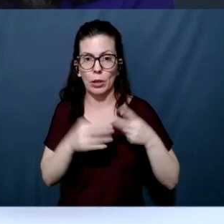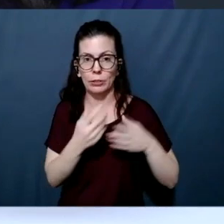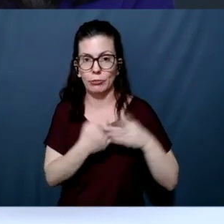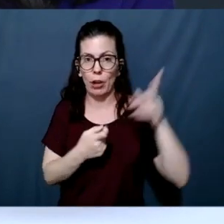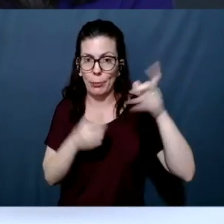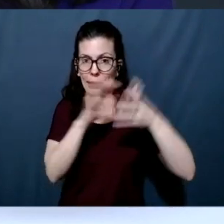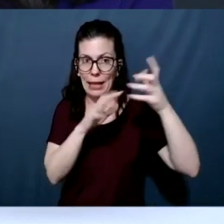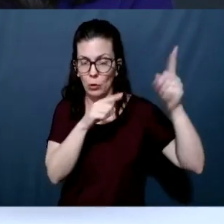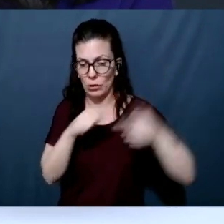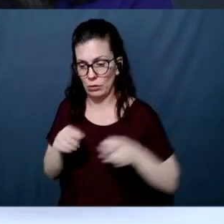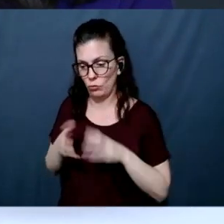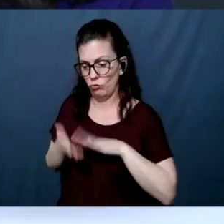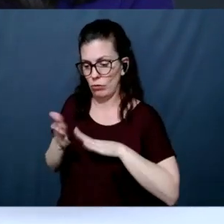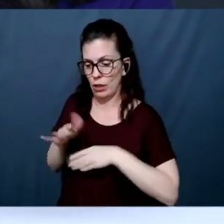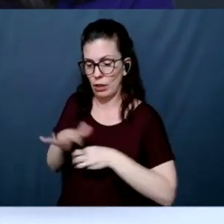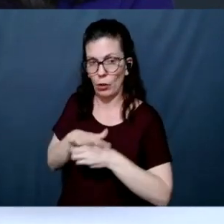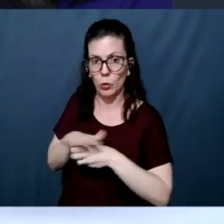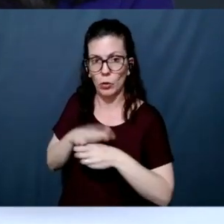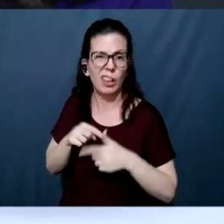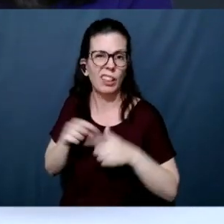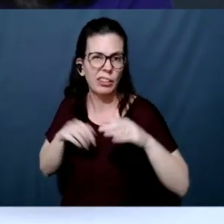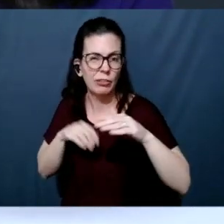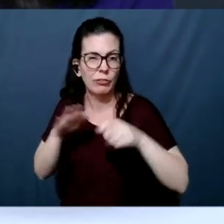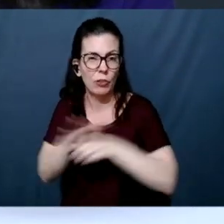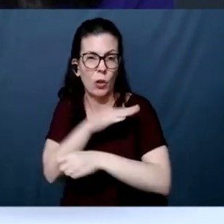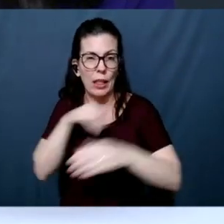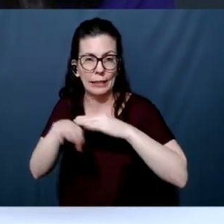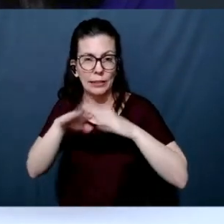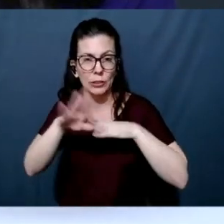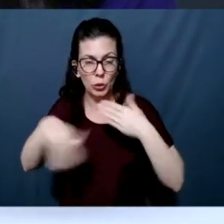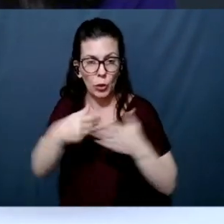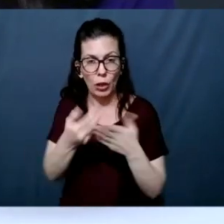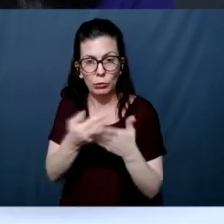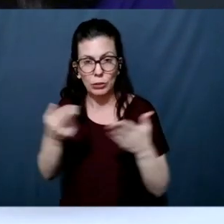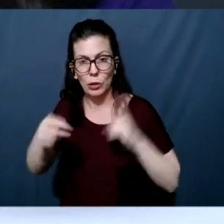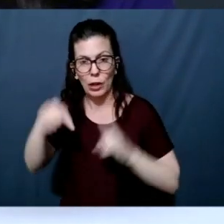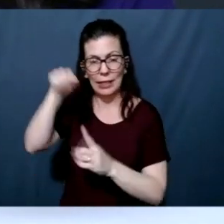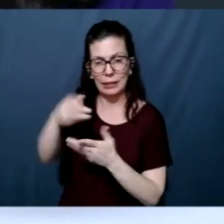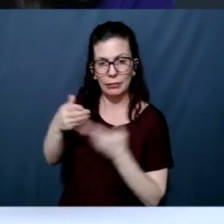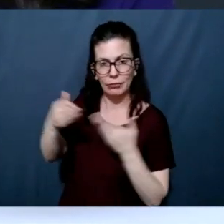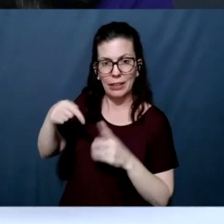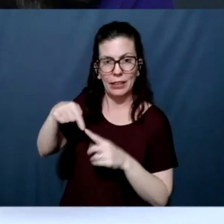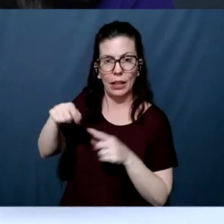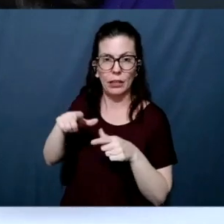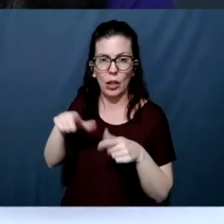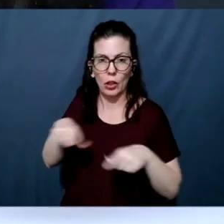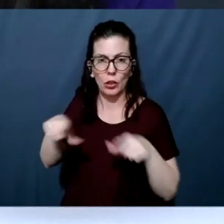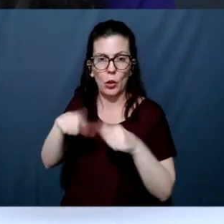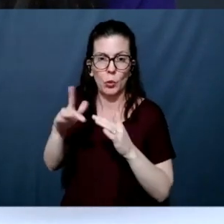and then have full access to all of the resources on that particular device and on that local network. Okay. One of the key things is when Greengrass